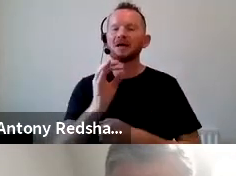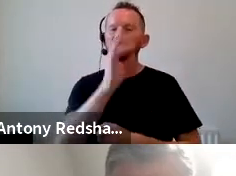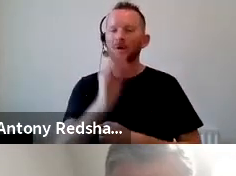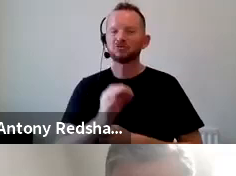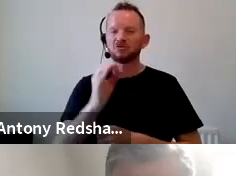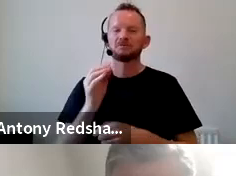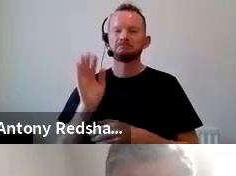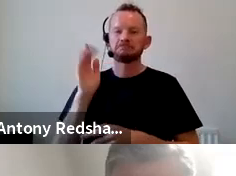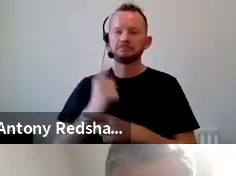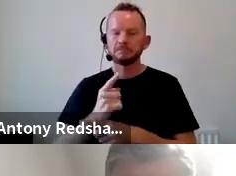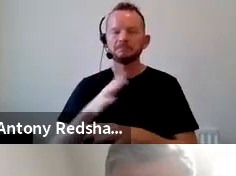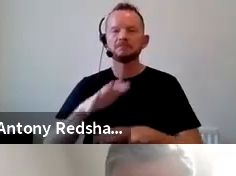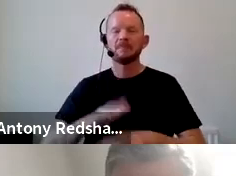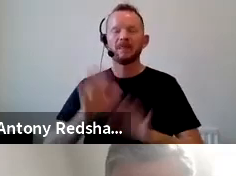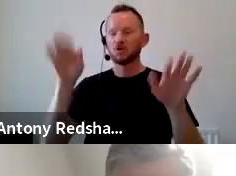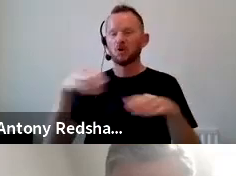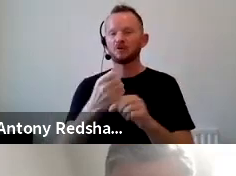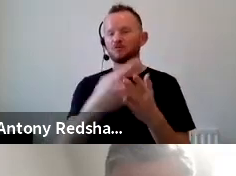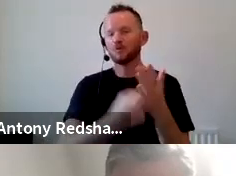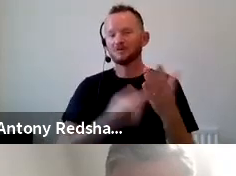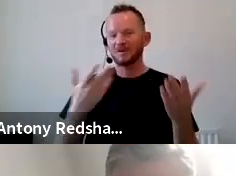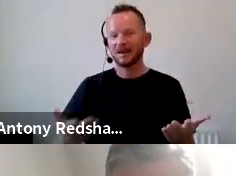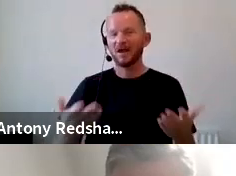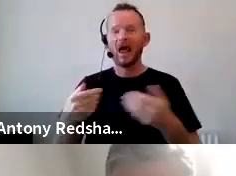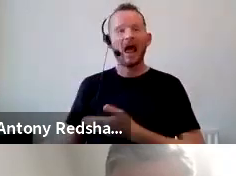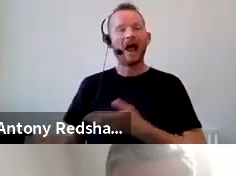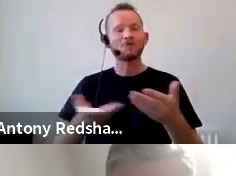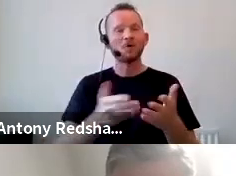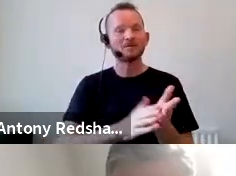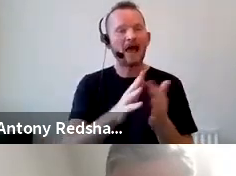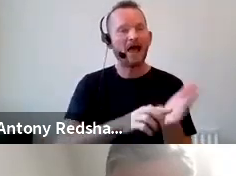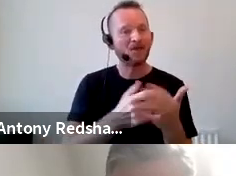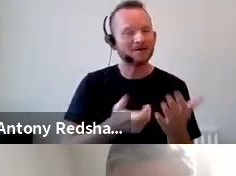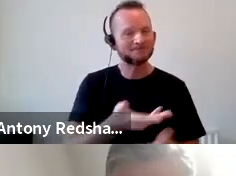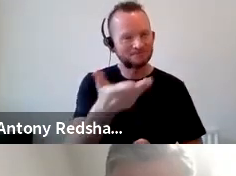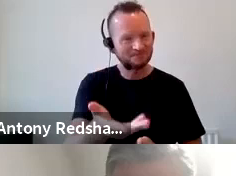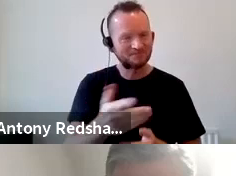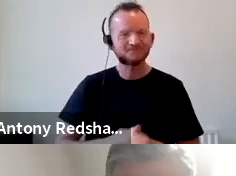And that's about it for the ground rules for now, I will hand over to Heather.